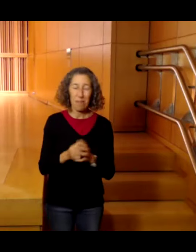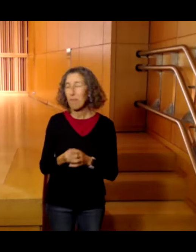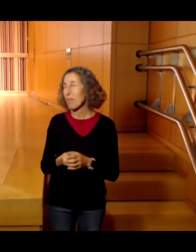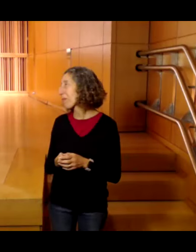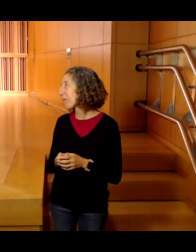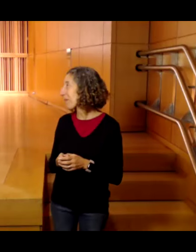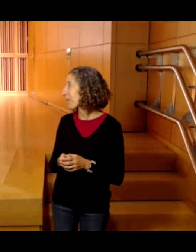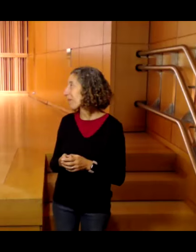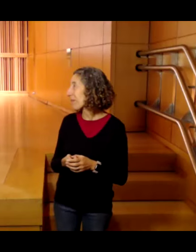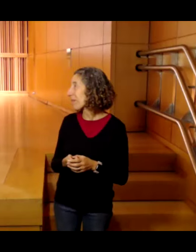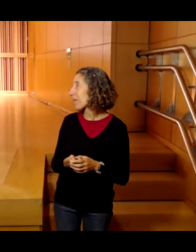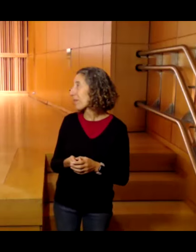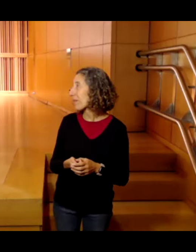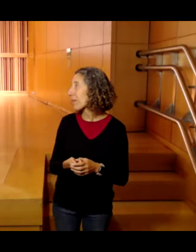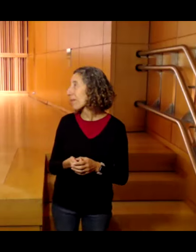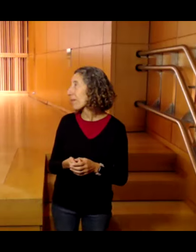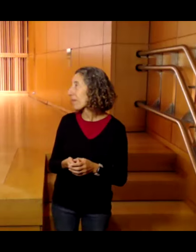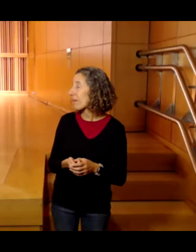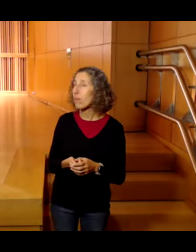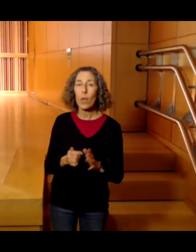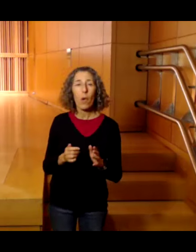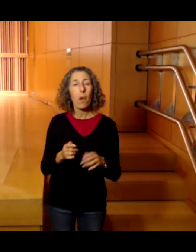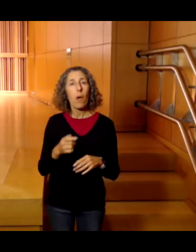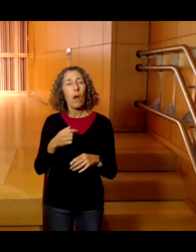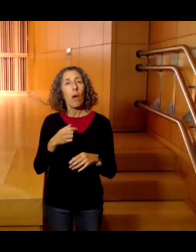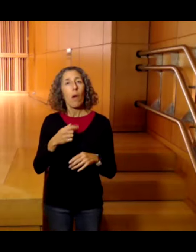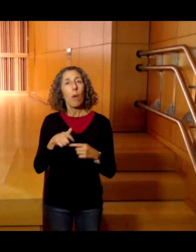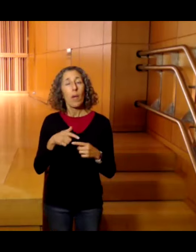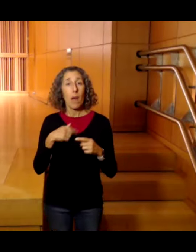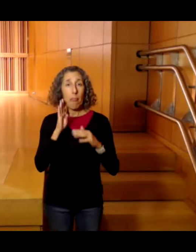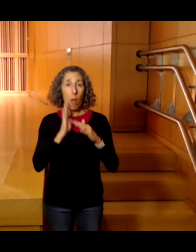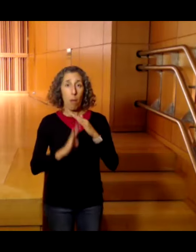While I've often humbled myself. It has never been before the white man God.